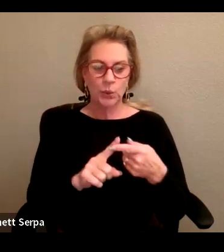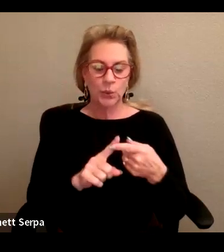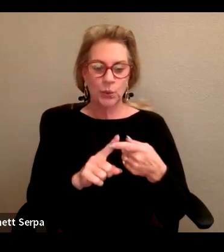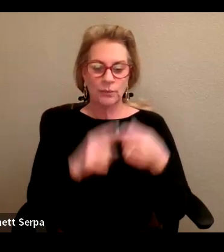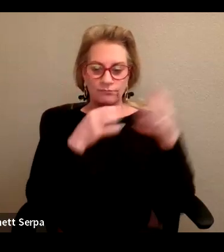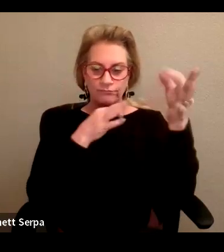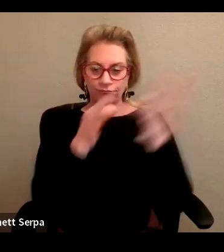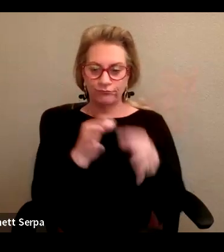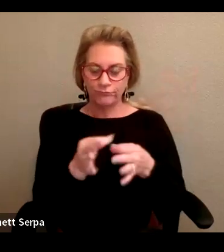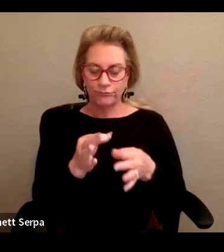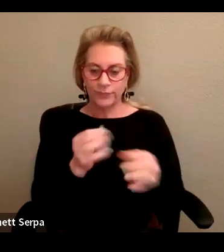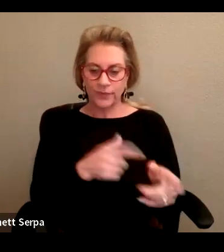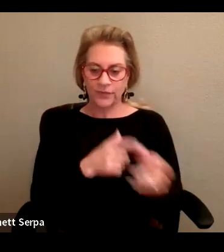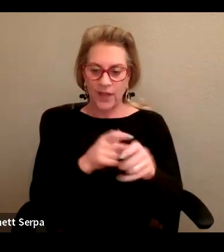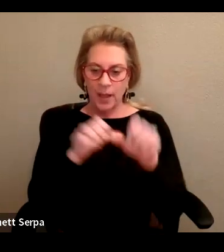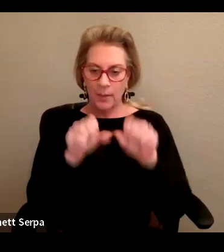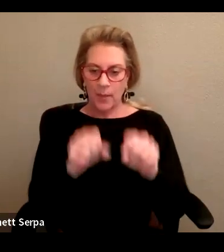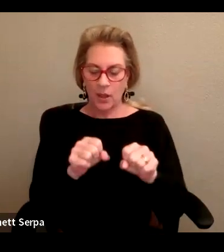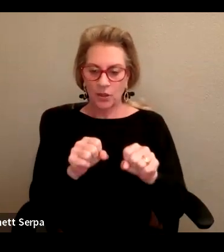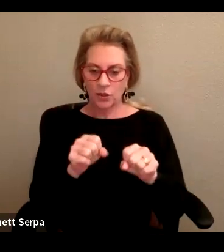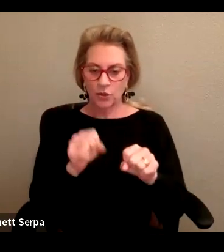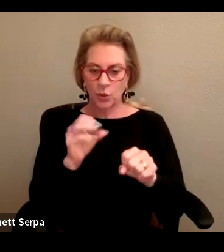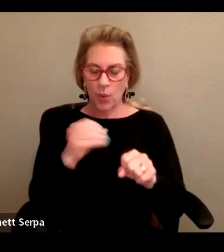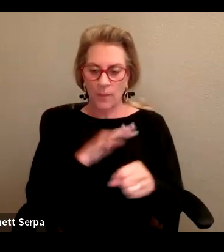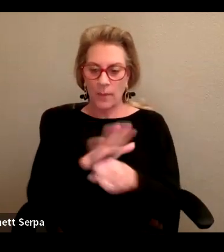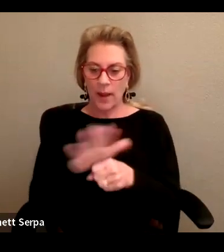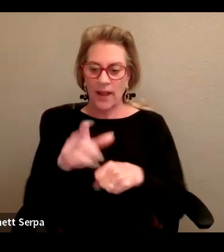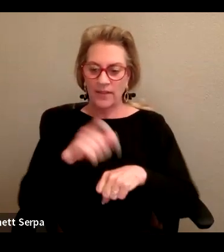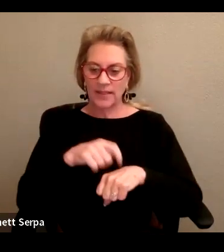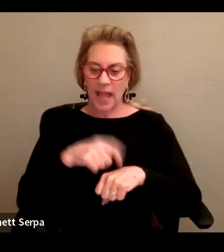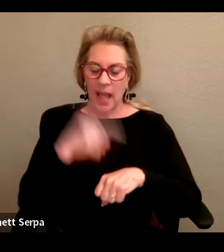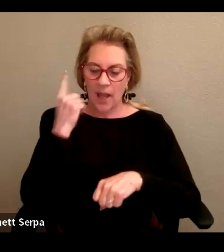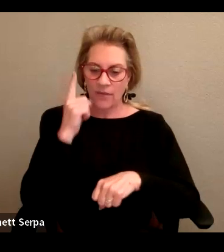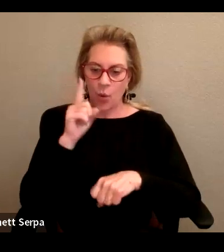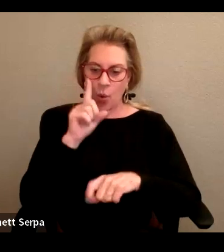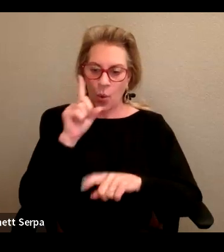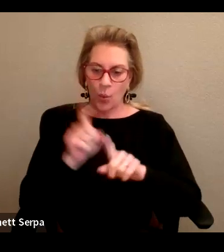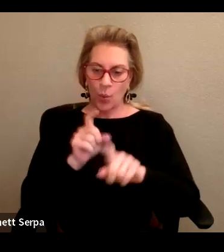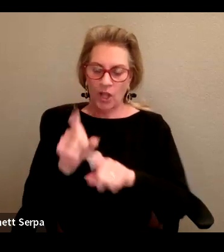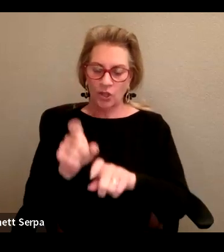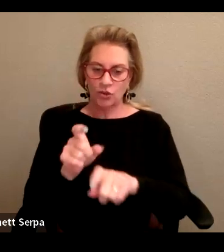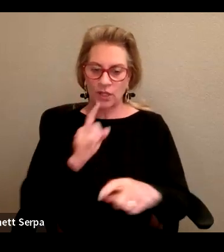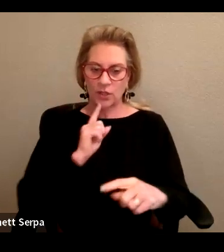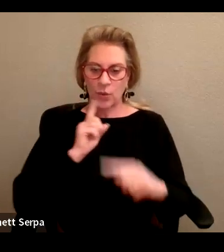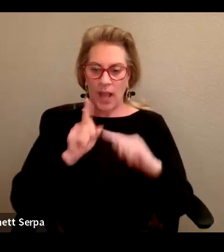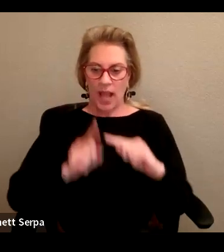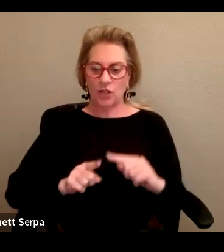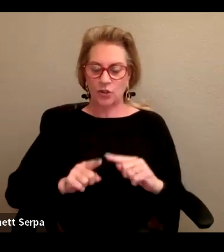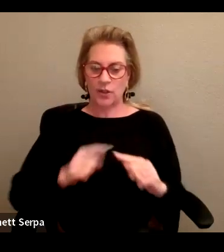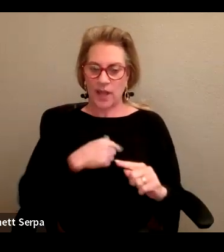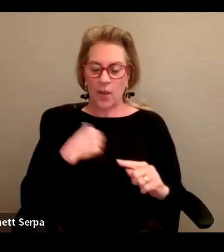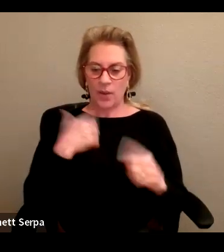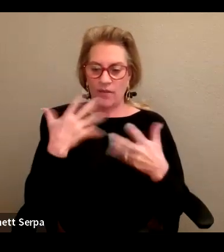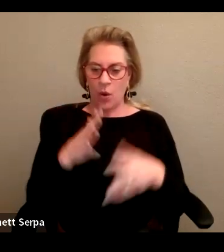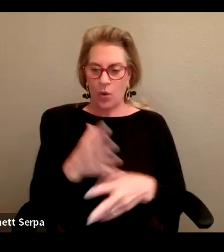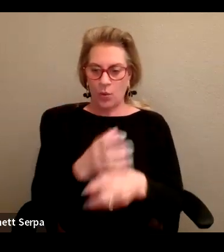as possible to allow time for um some question questions and answers that we received um uh